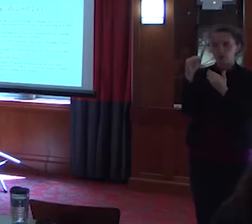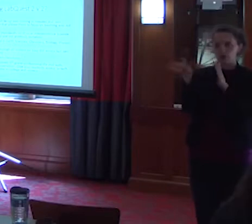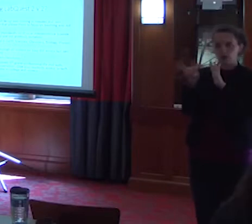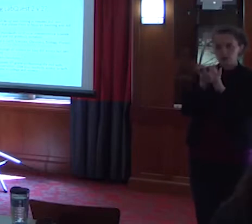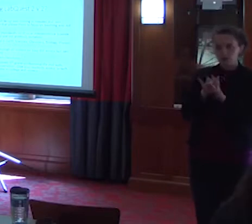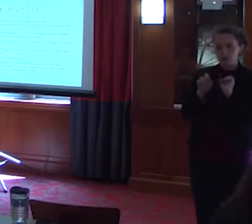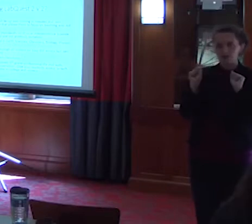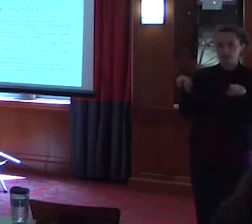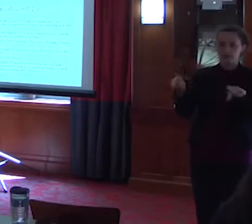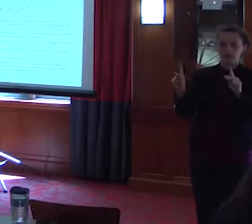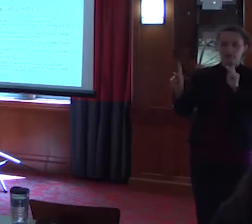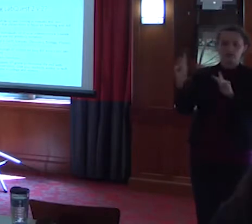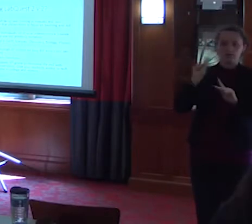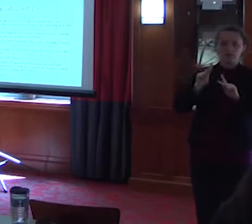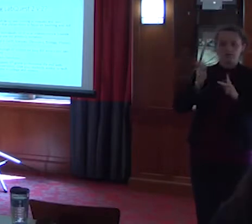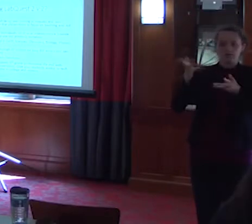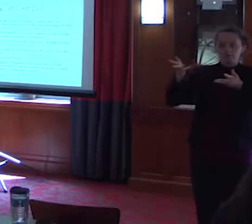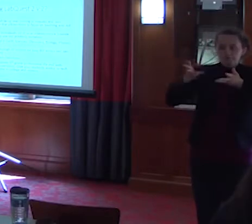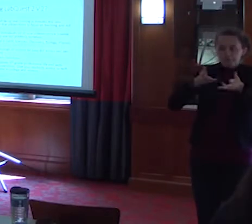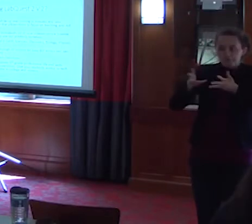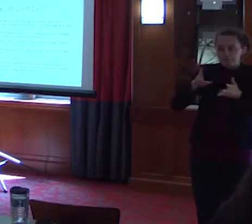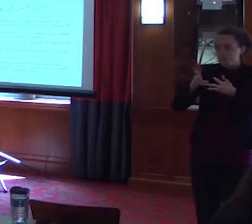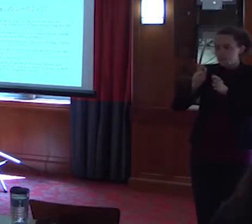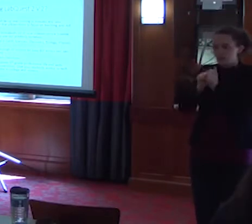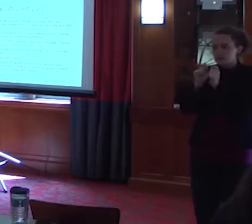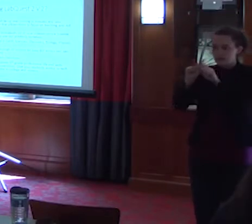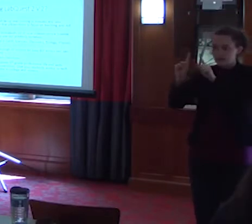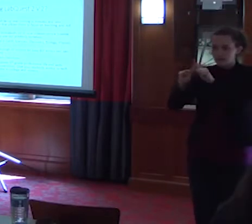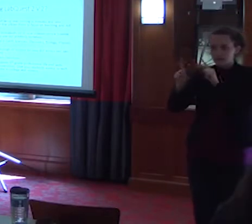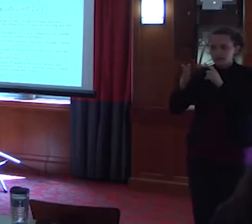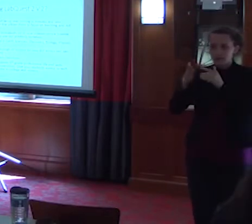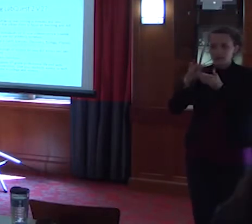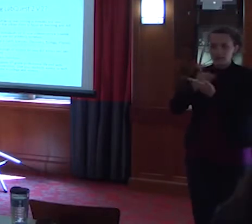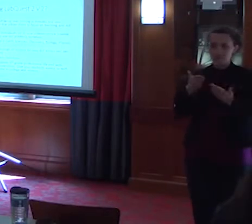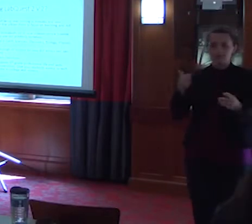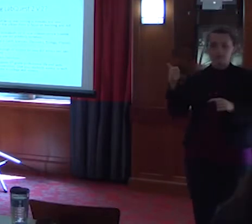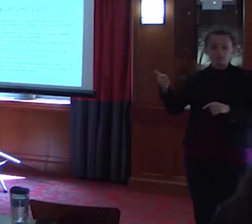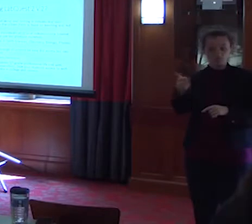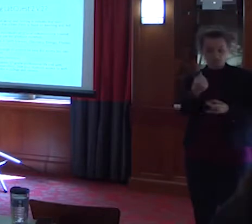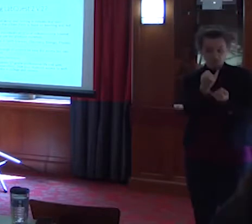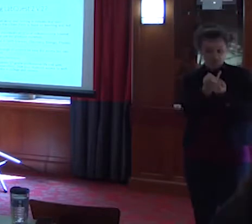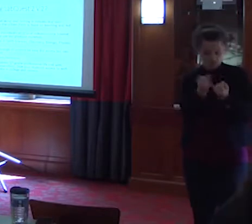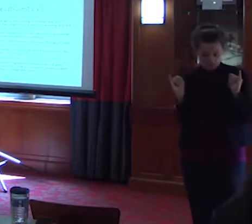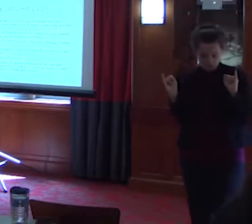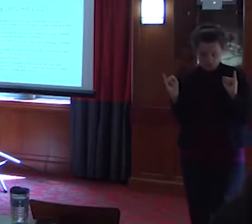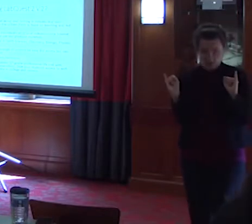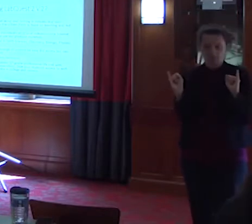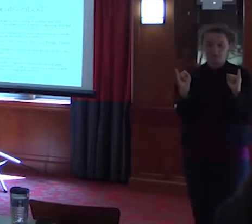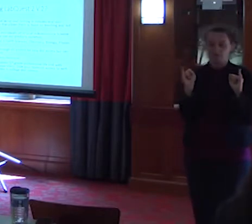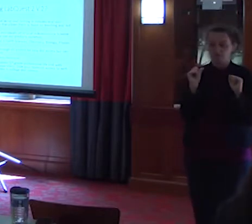but our preference was to be able to scroll through using the left and right arrow keys